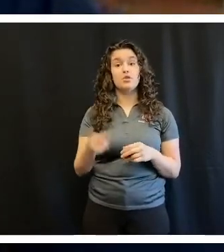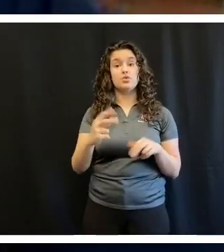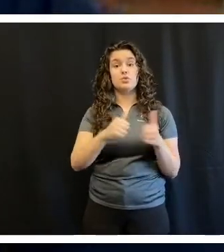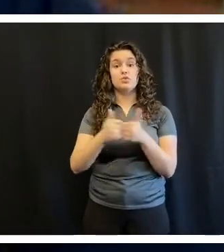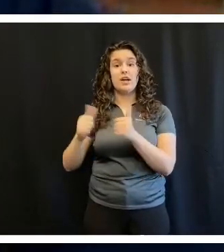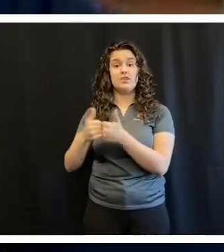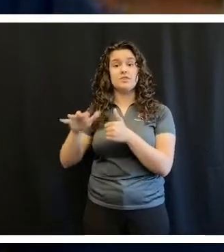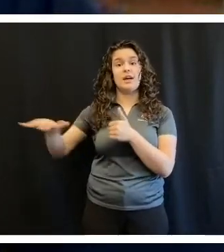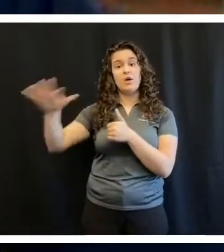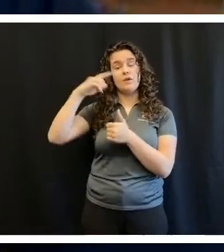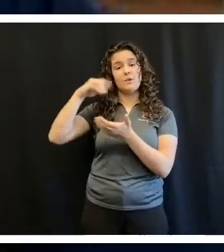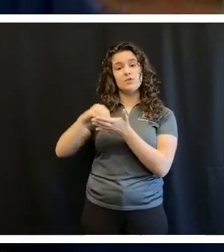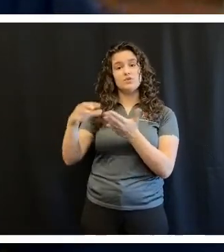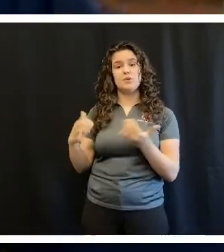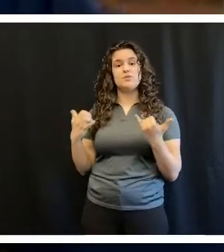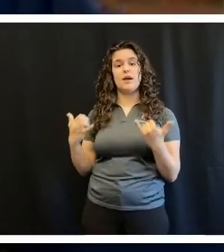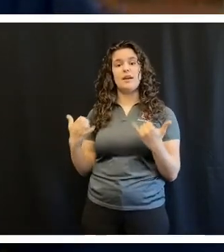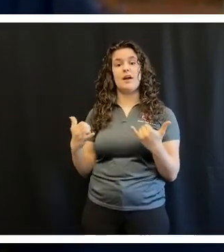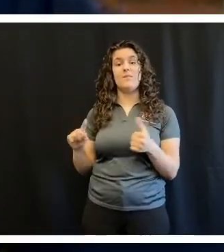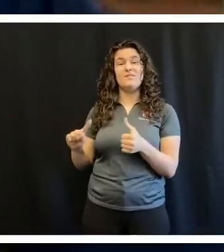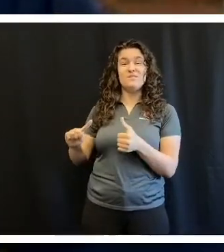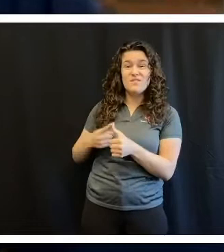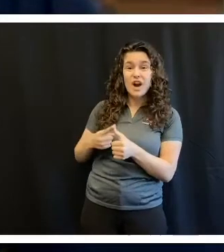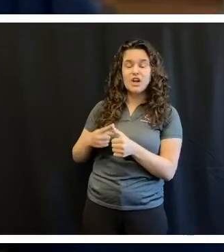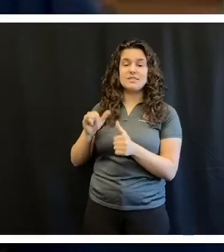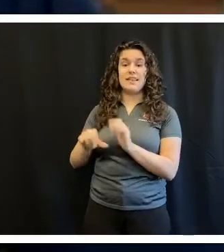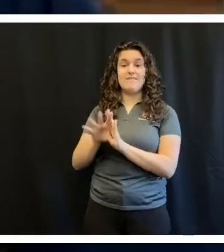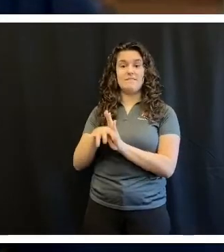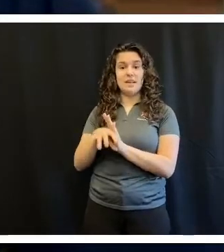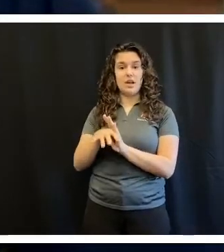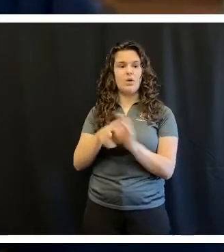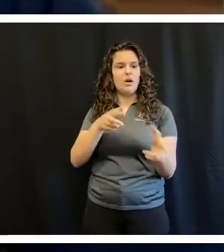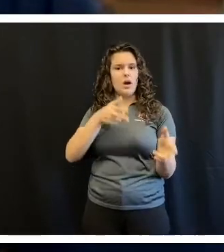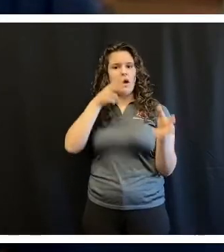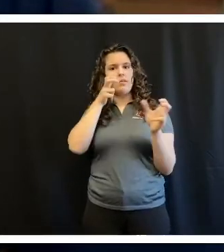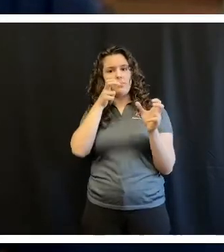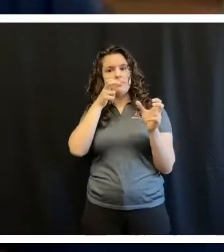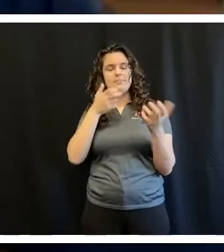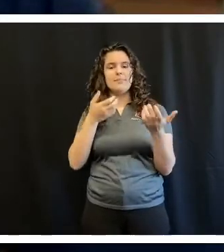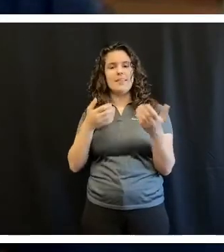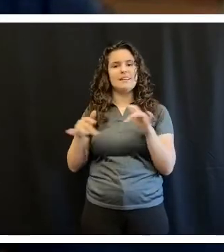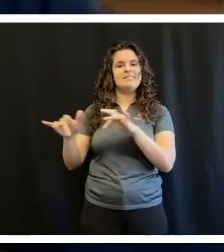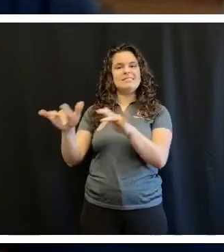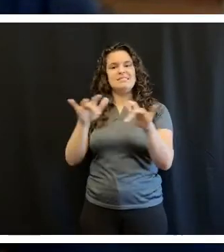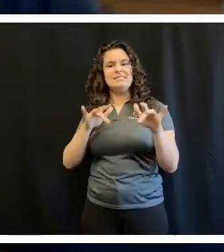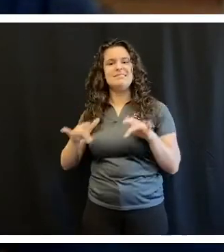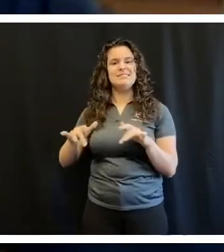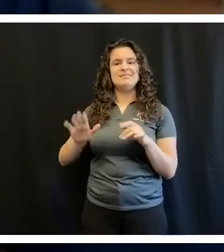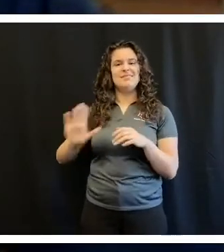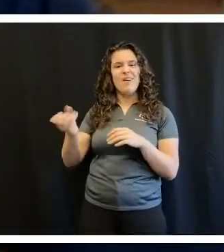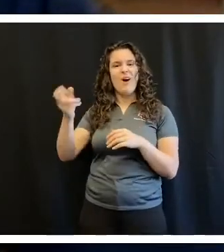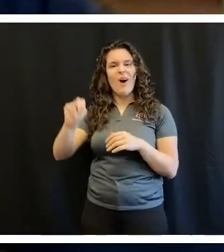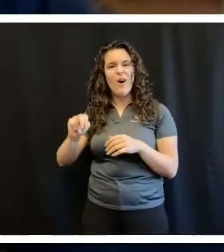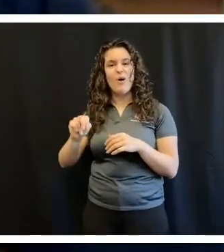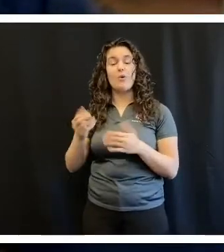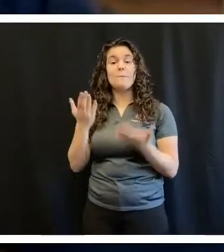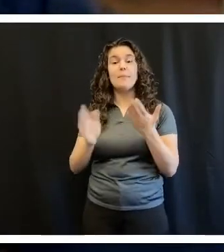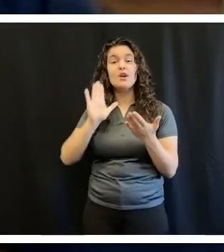One, take that video and then remix it. Film your own students. Film your own school washing your hands.